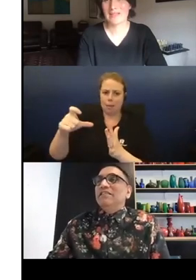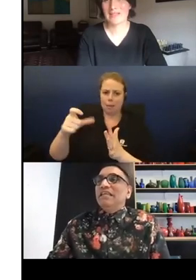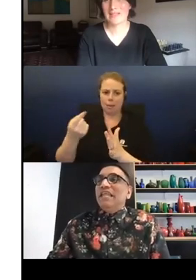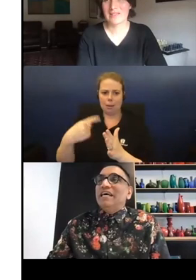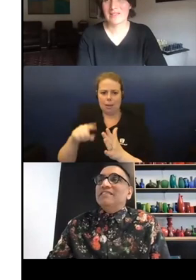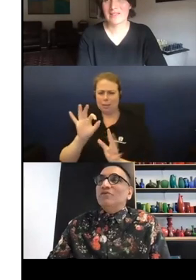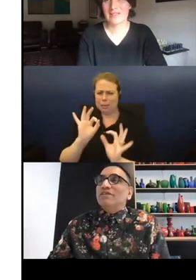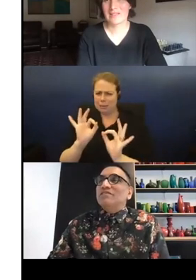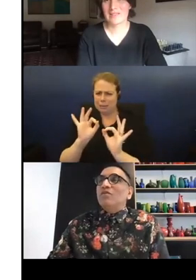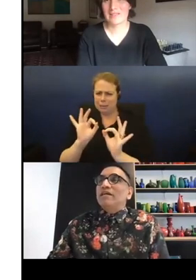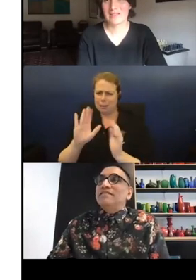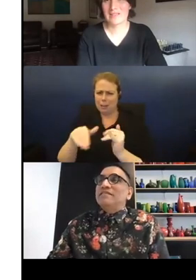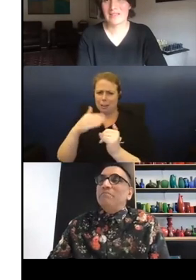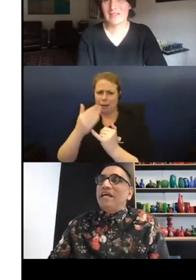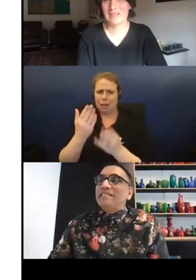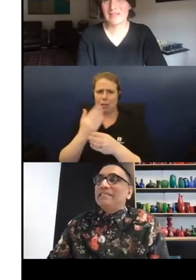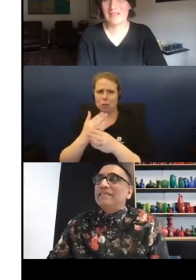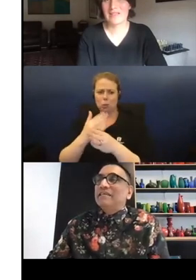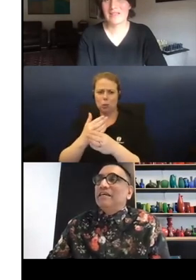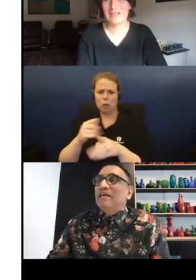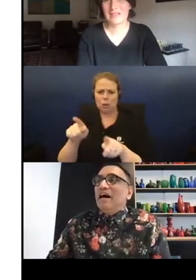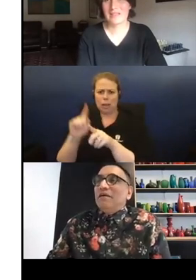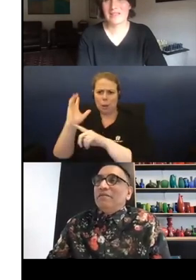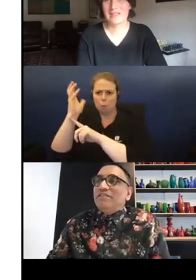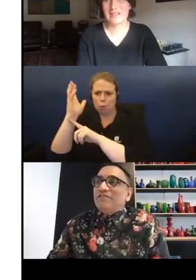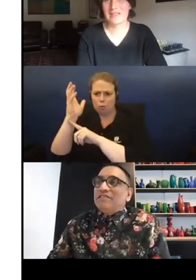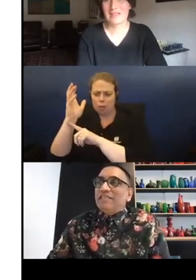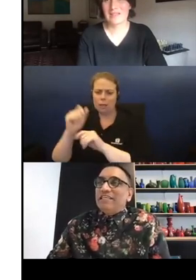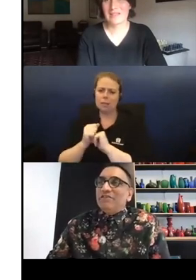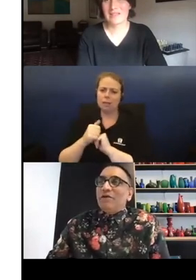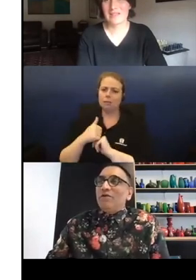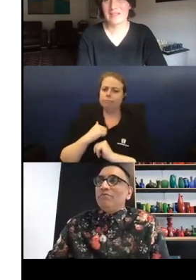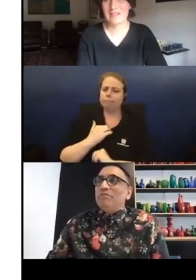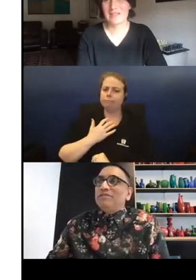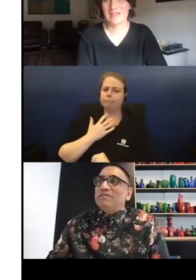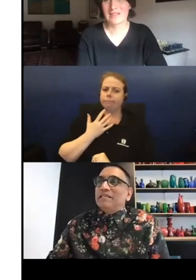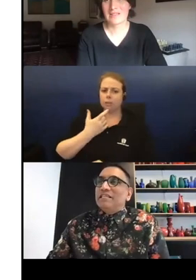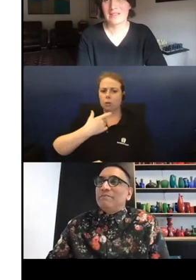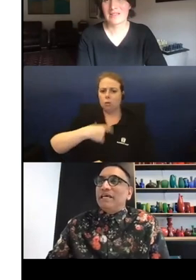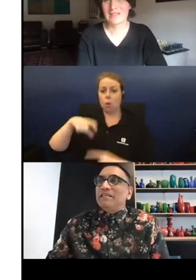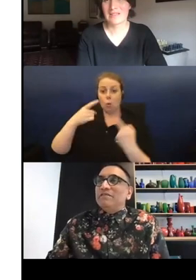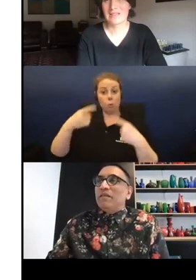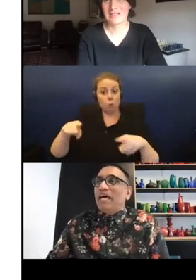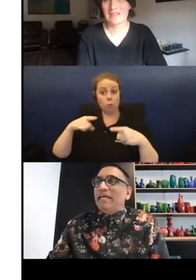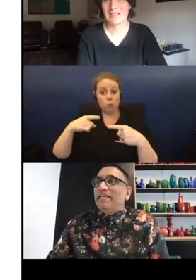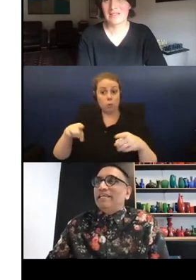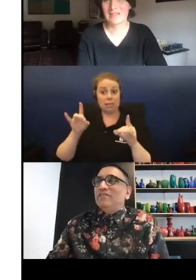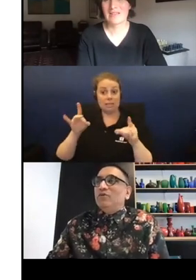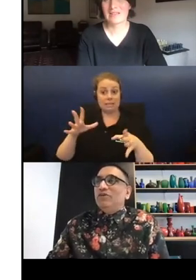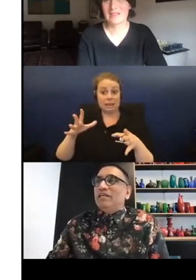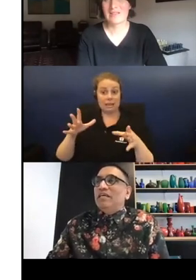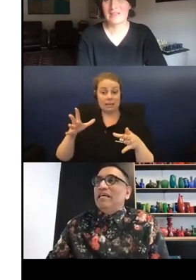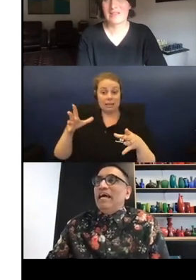last work is quite cinematic i'm interested in the role music has begun to play in the work as